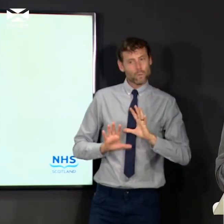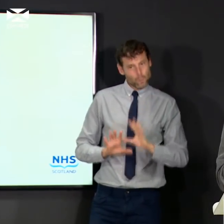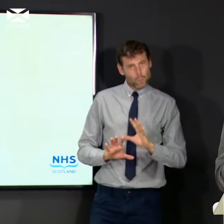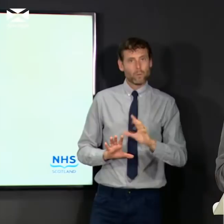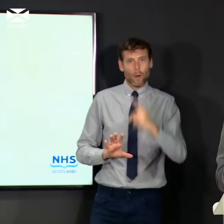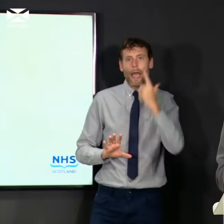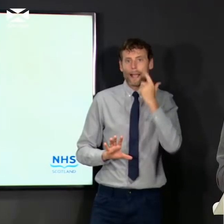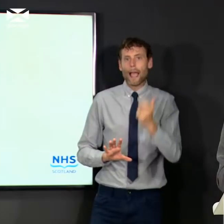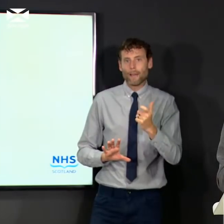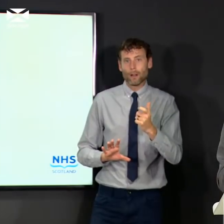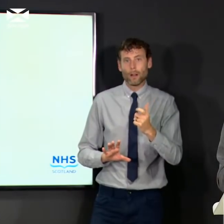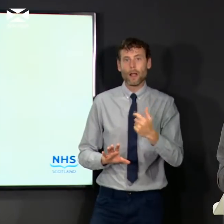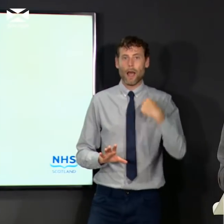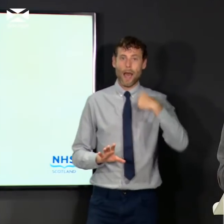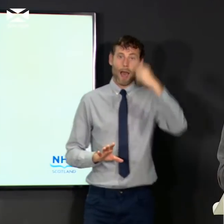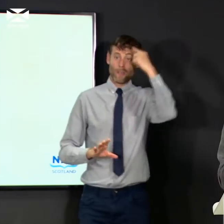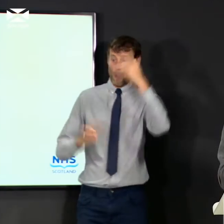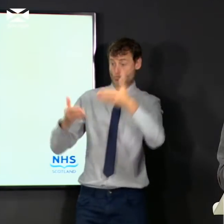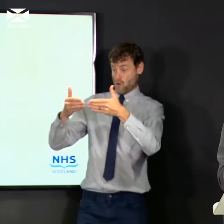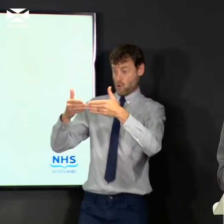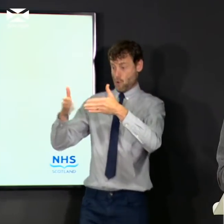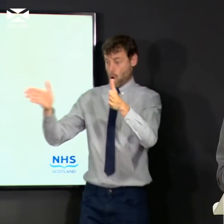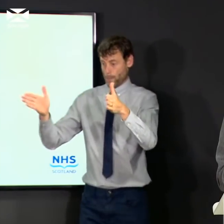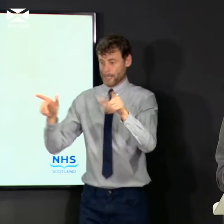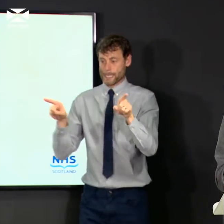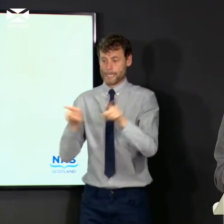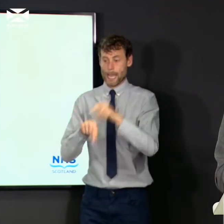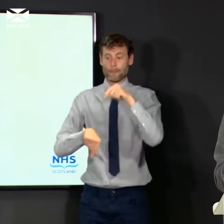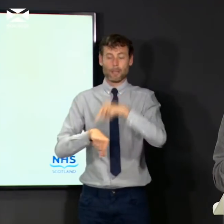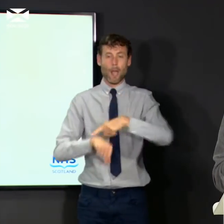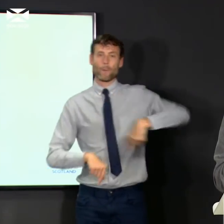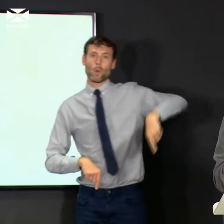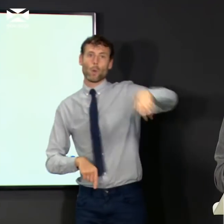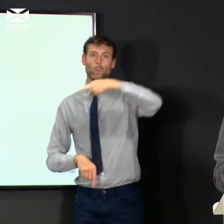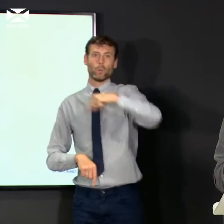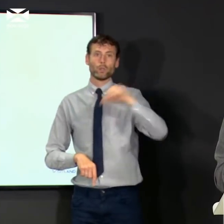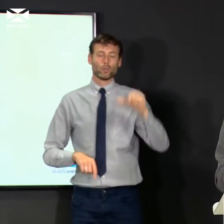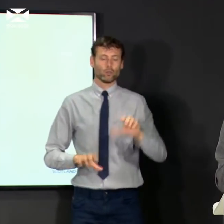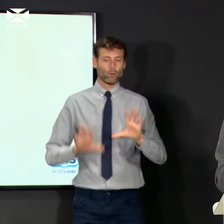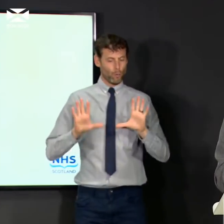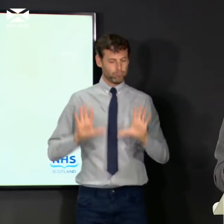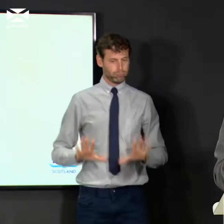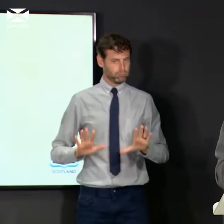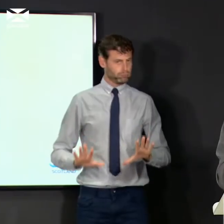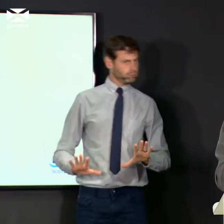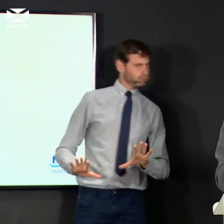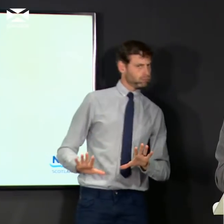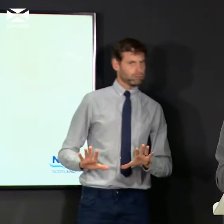as though we have the virus, that might seem harsh. We know how to stop an immediate second